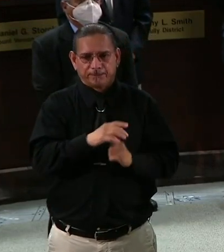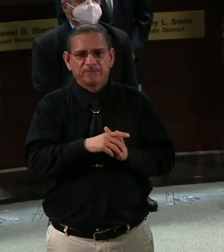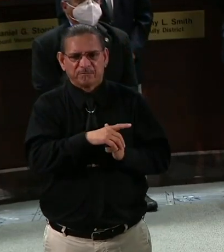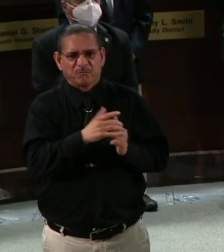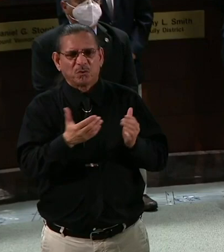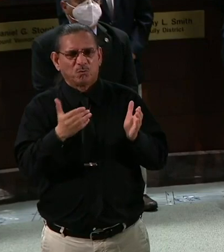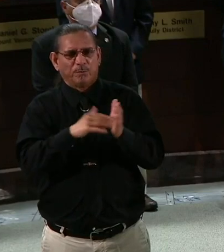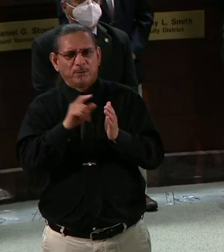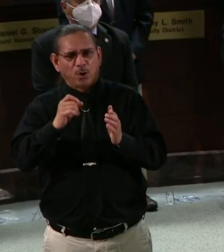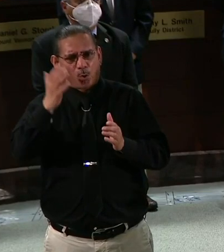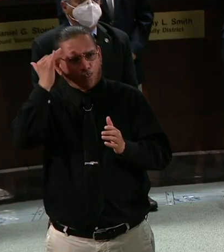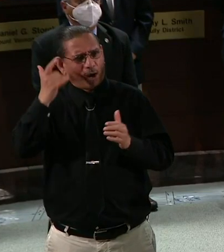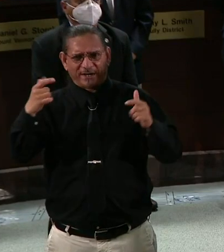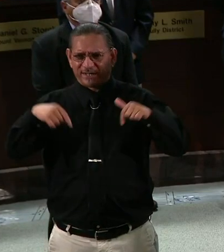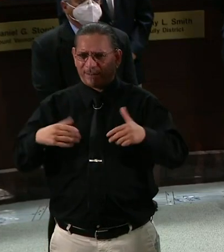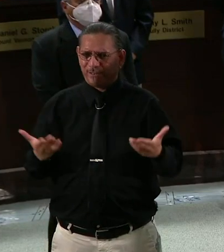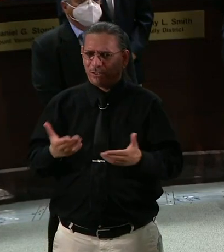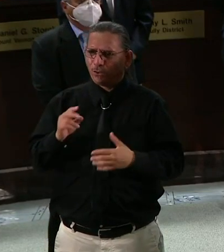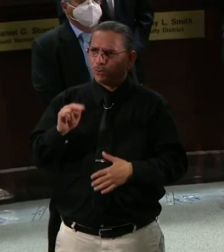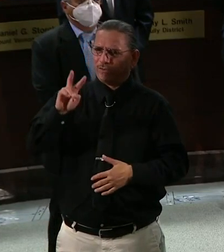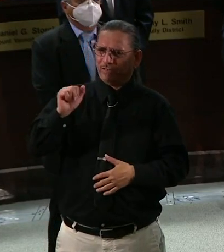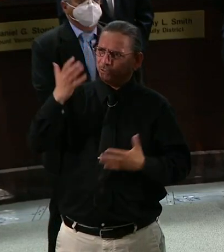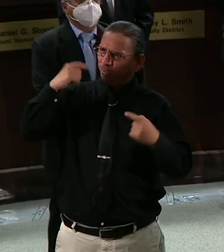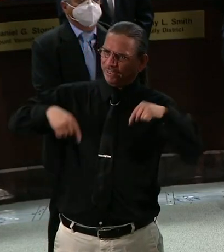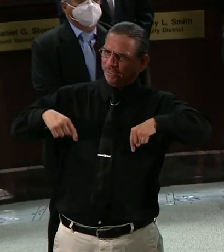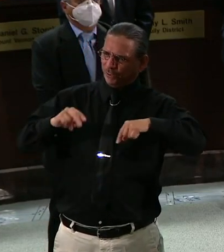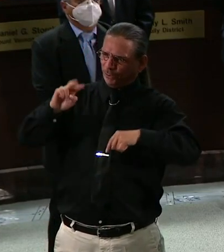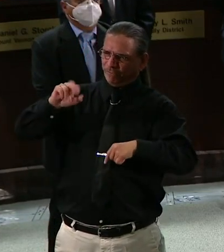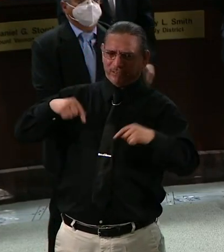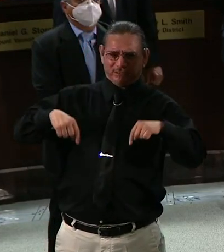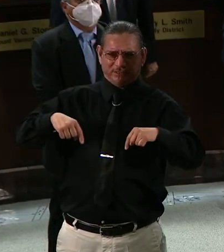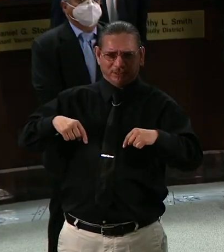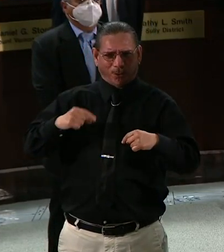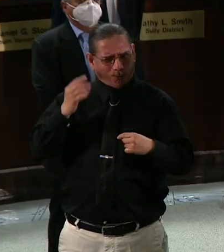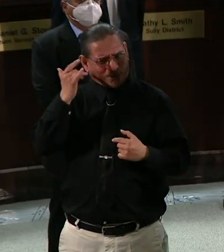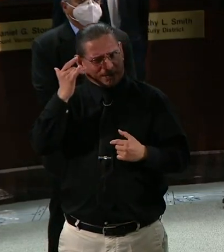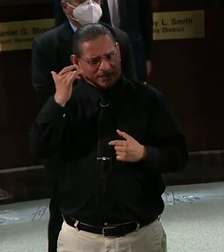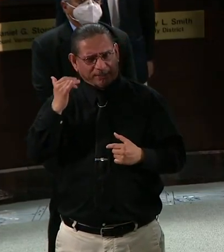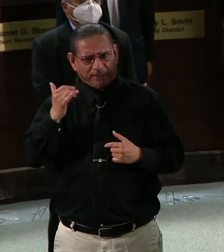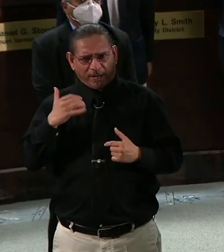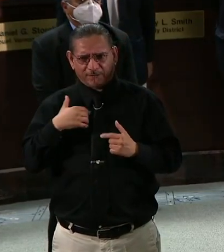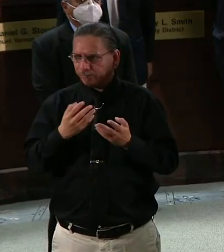THIS SOMEONE TO COME TO AND IF